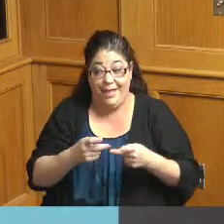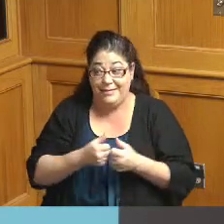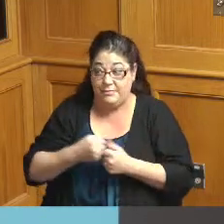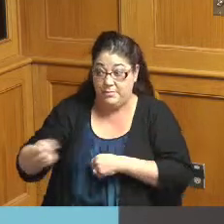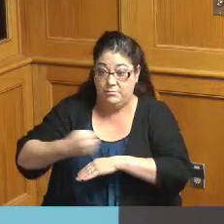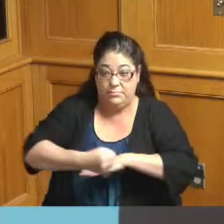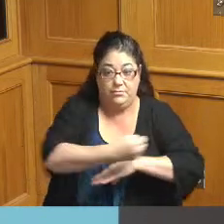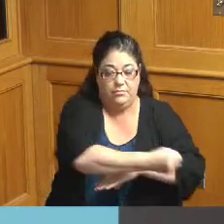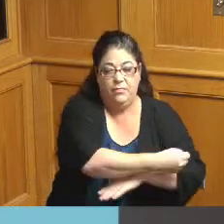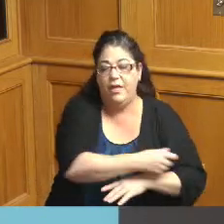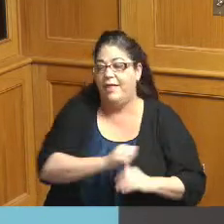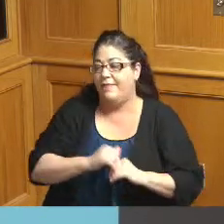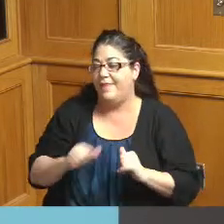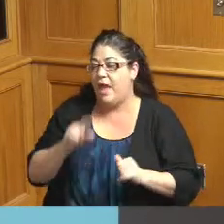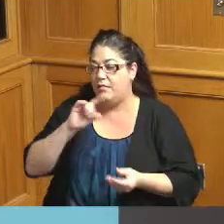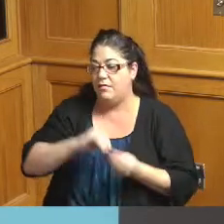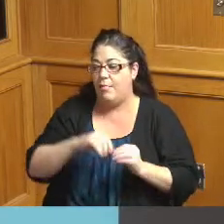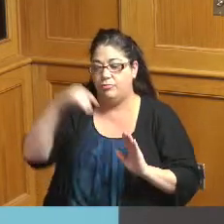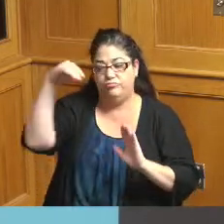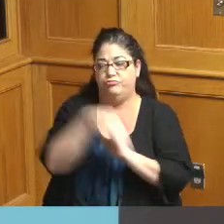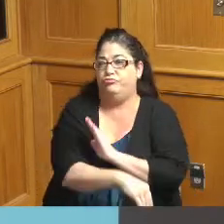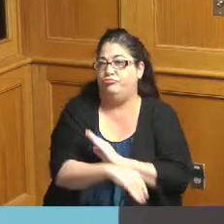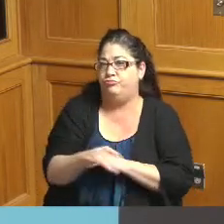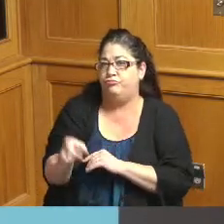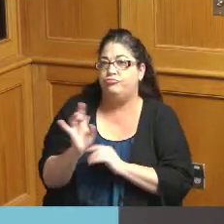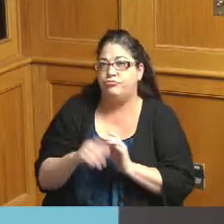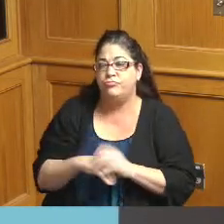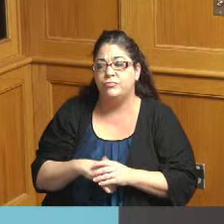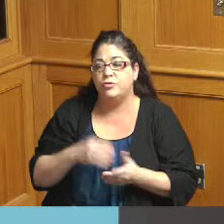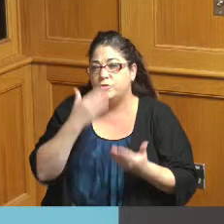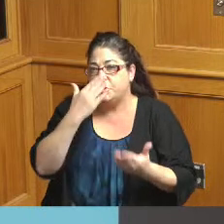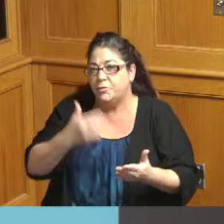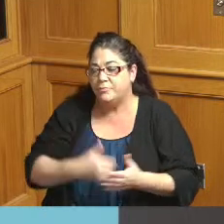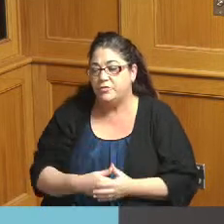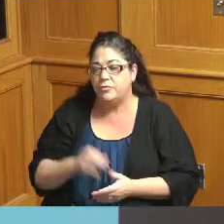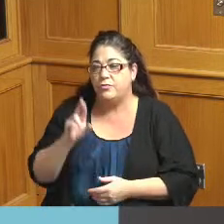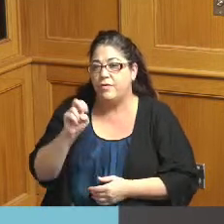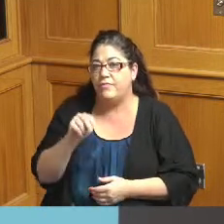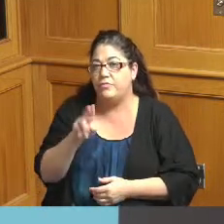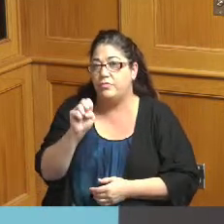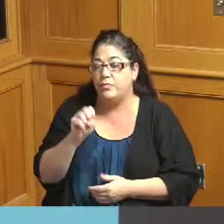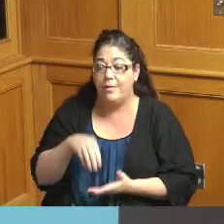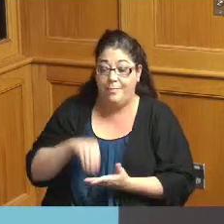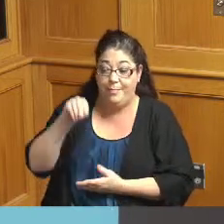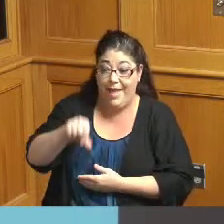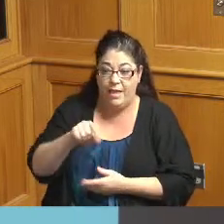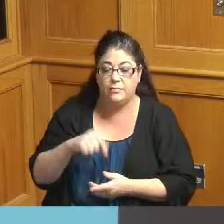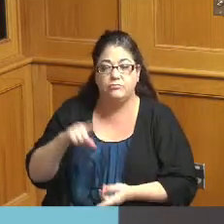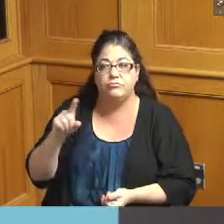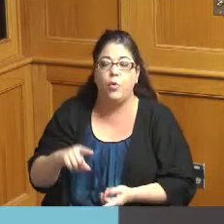that number has is really plummeted so our Revenue in that area has gone down now the corresponding